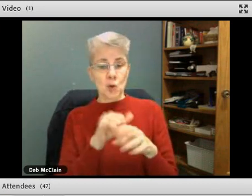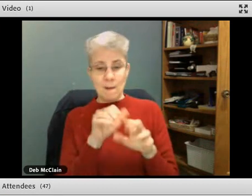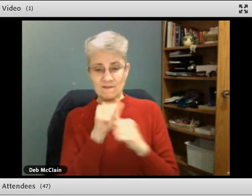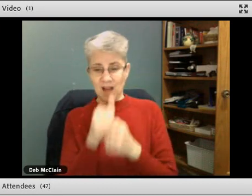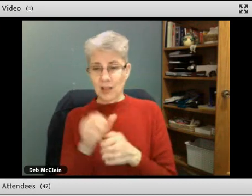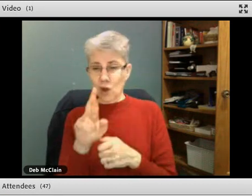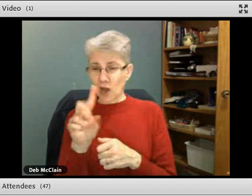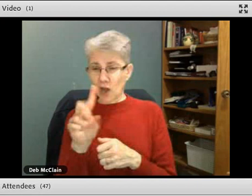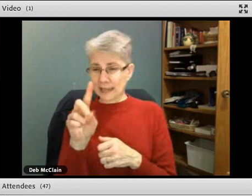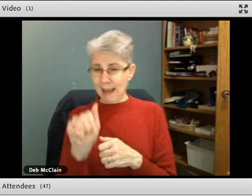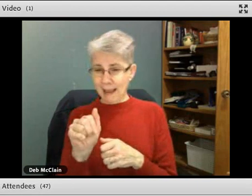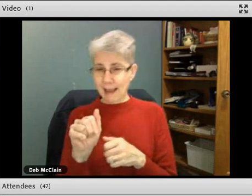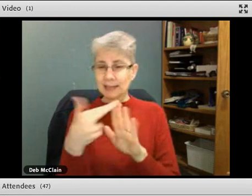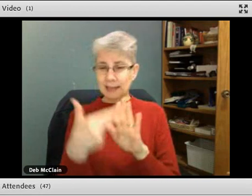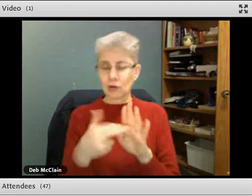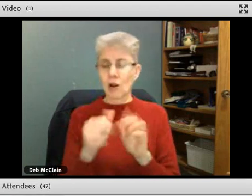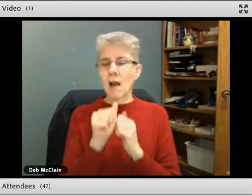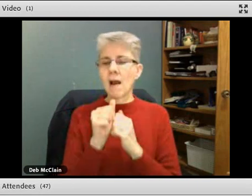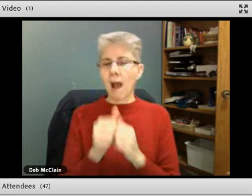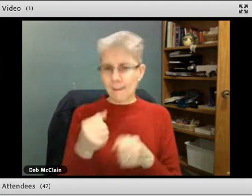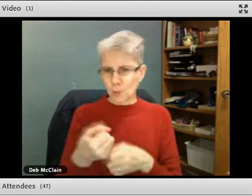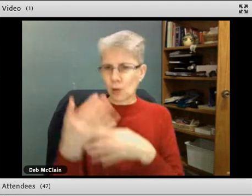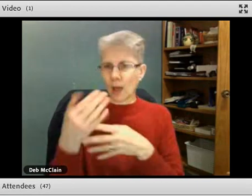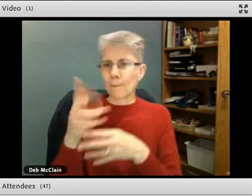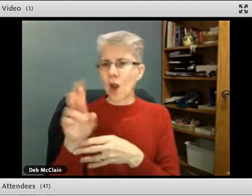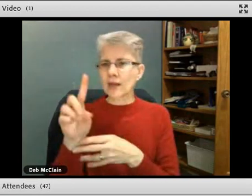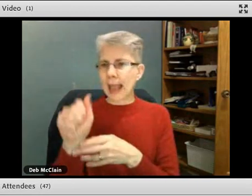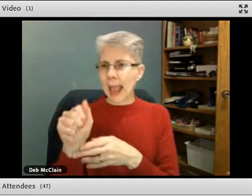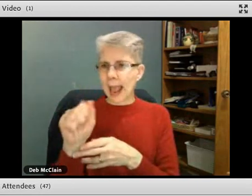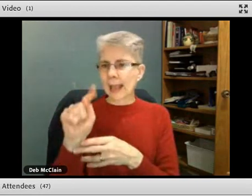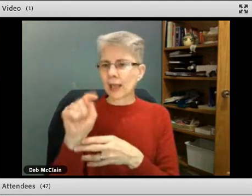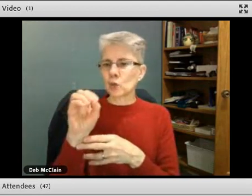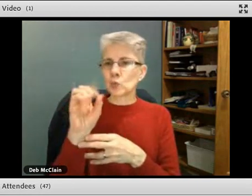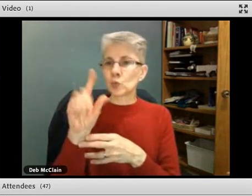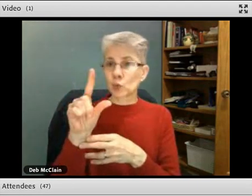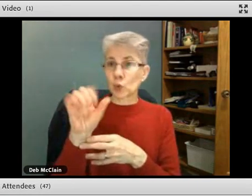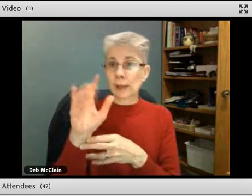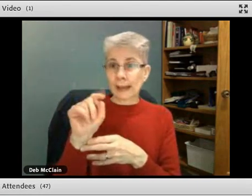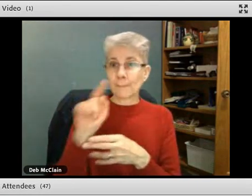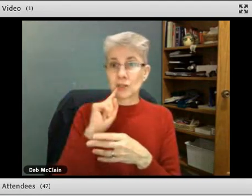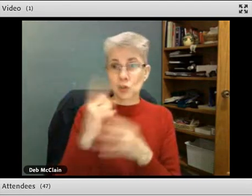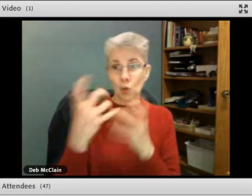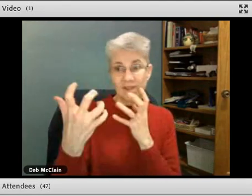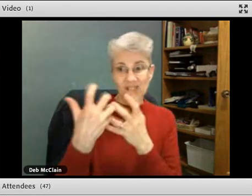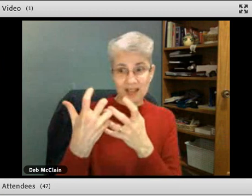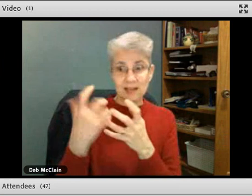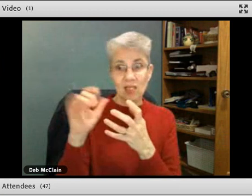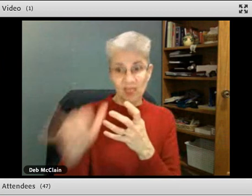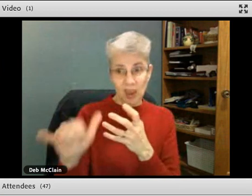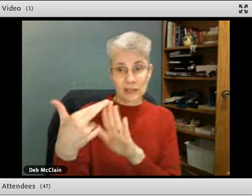to make sure that what I'm doing fits that standard. You might want to use example records,